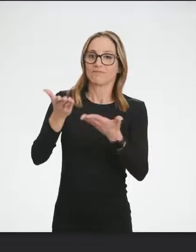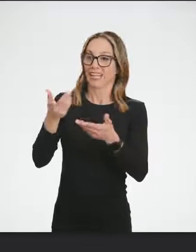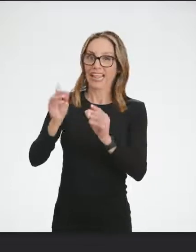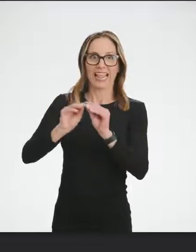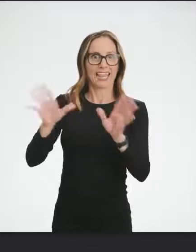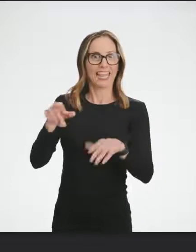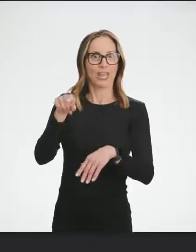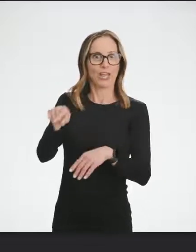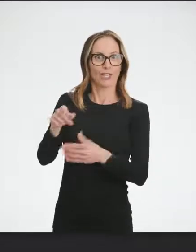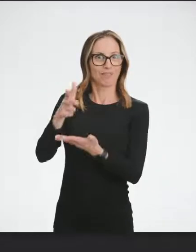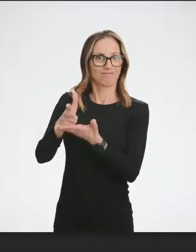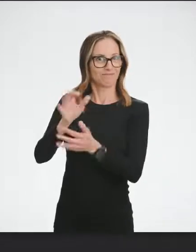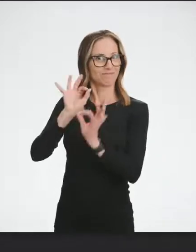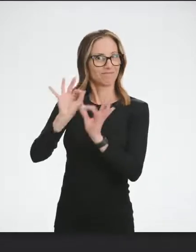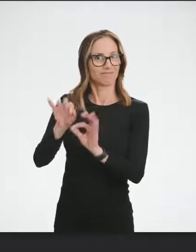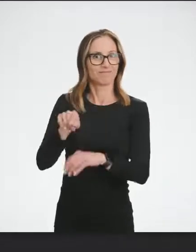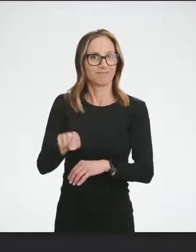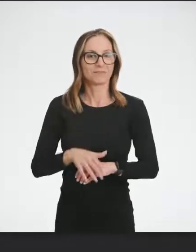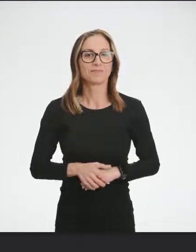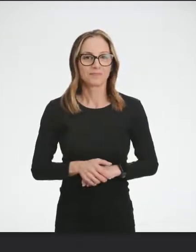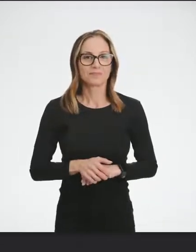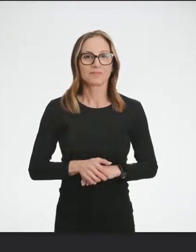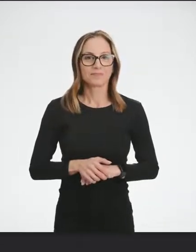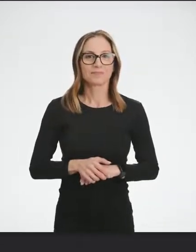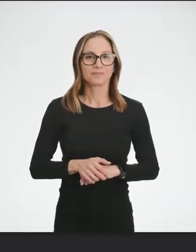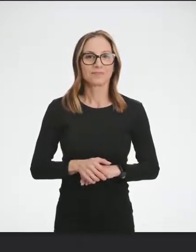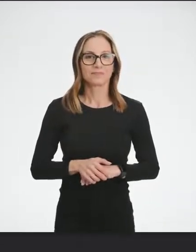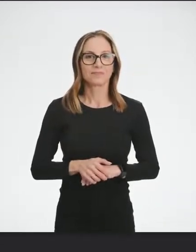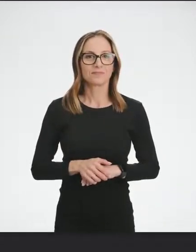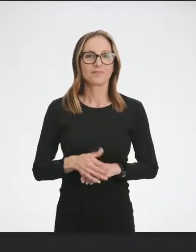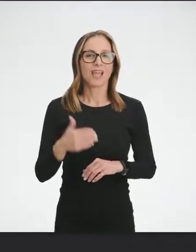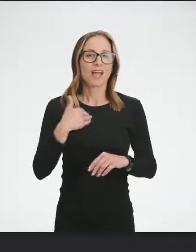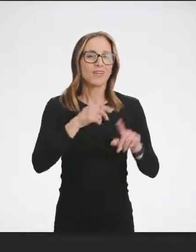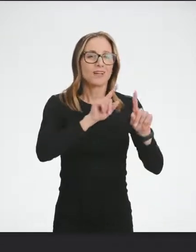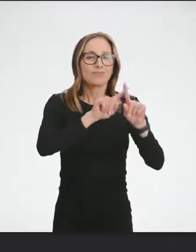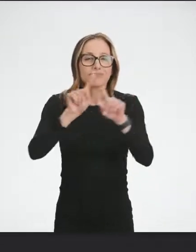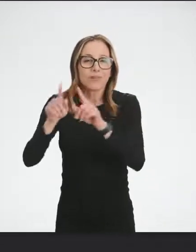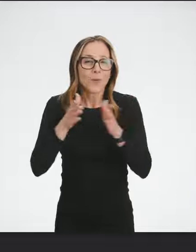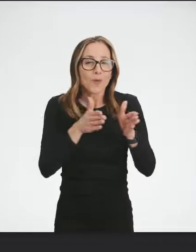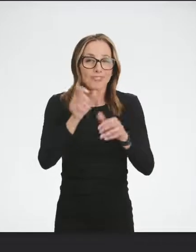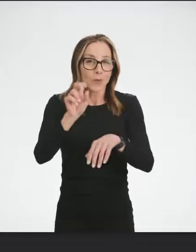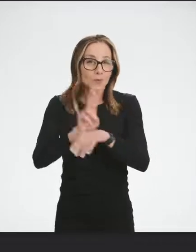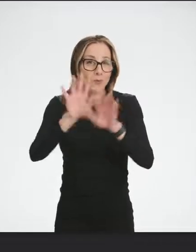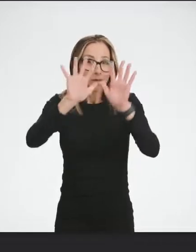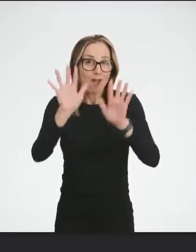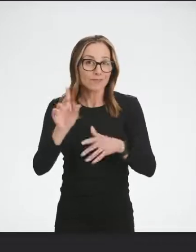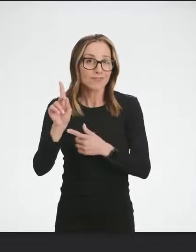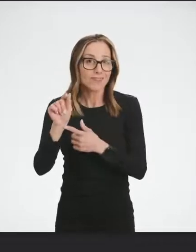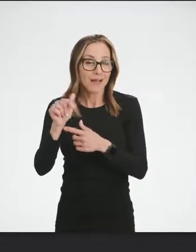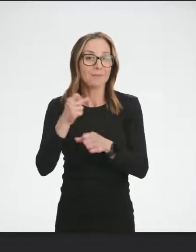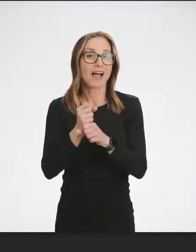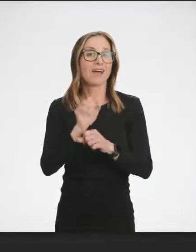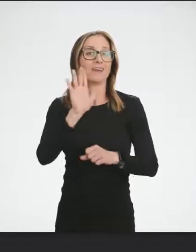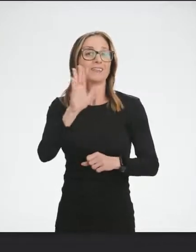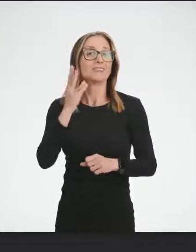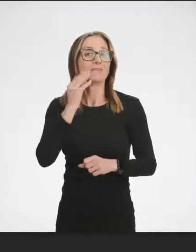There are all kinds of ways you can use weather data to make the experiences in your apps better.